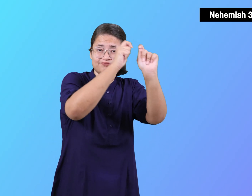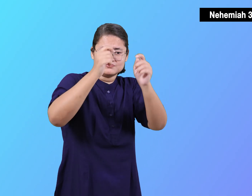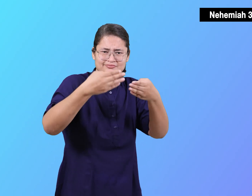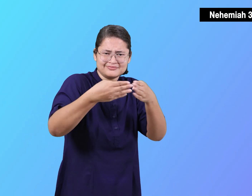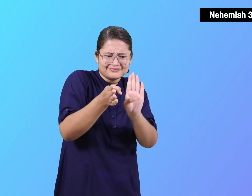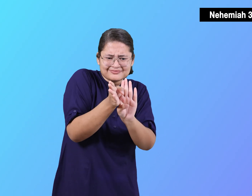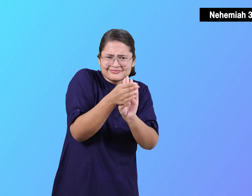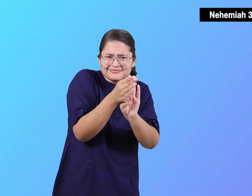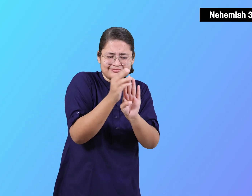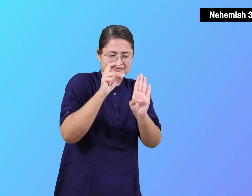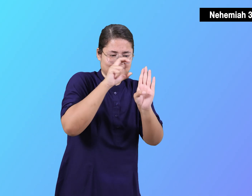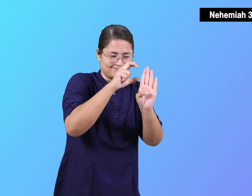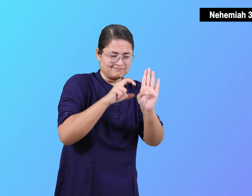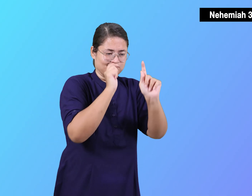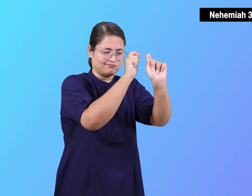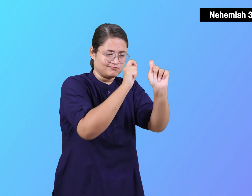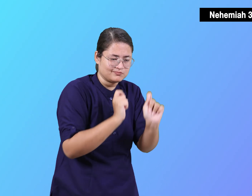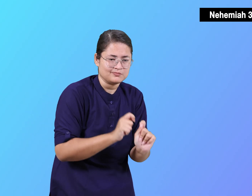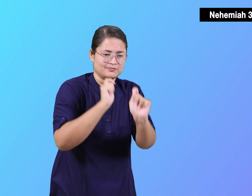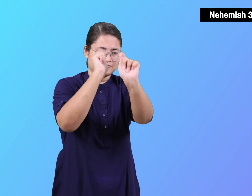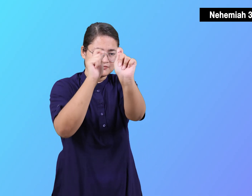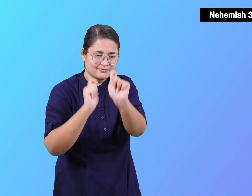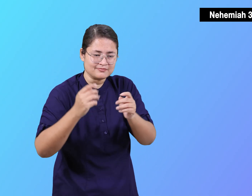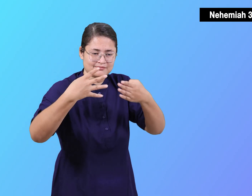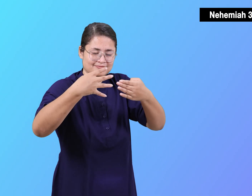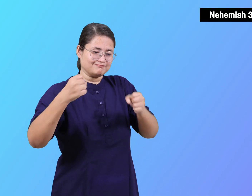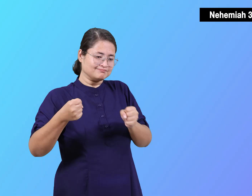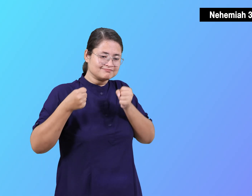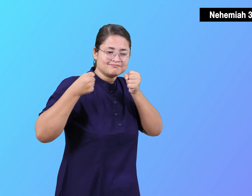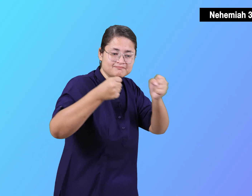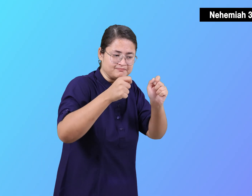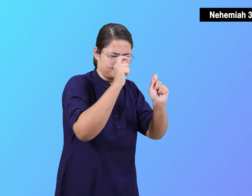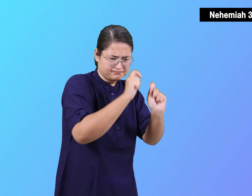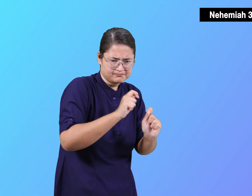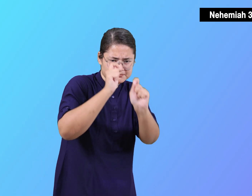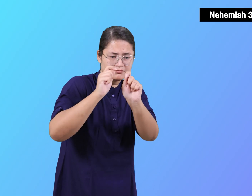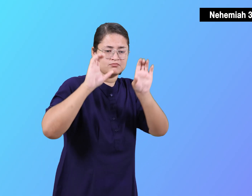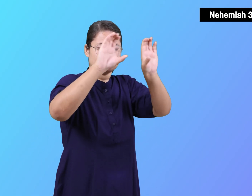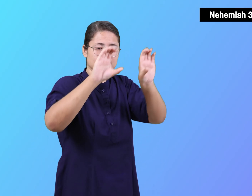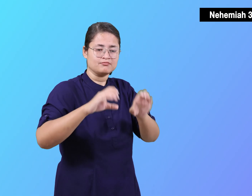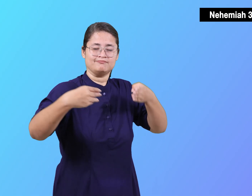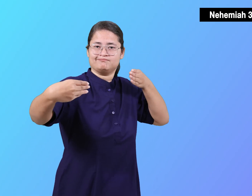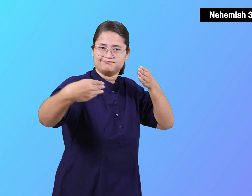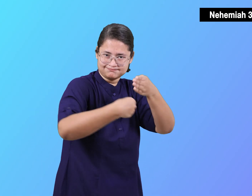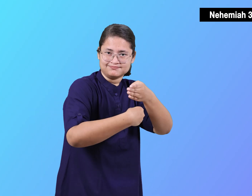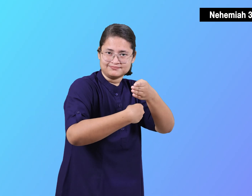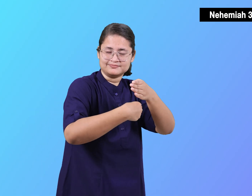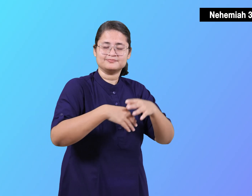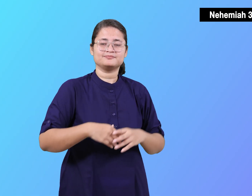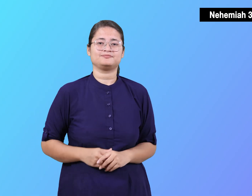He set the gates on the hinges. Then he put the locks and bolts on the gates.